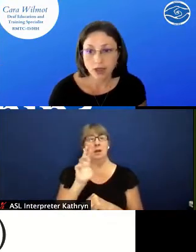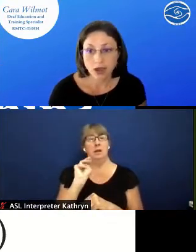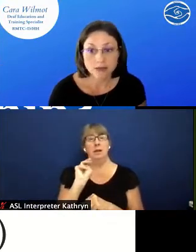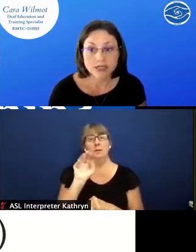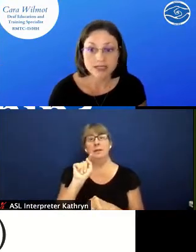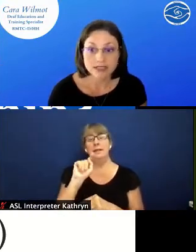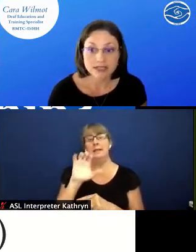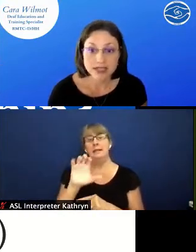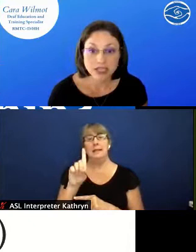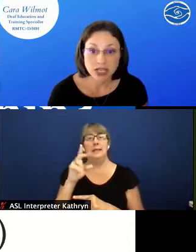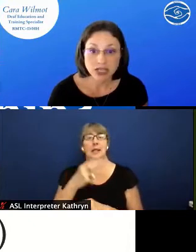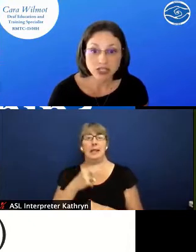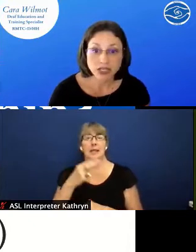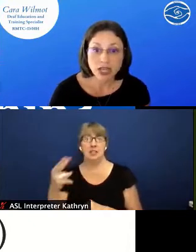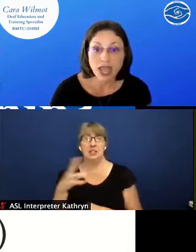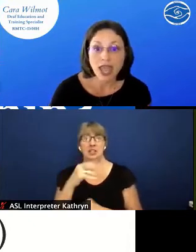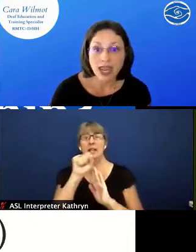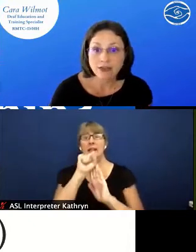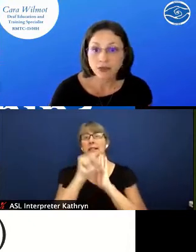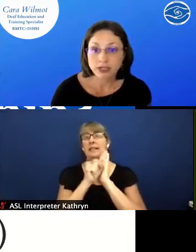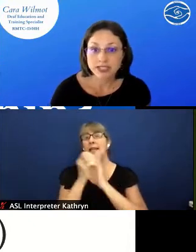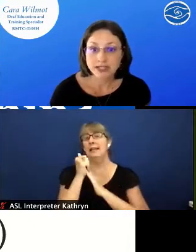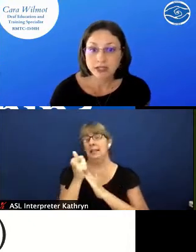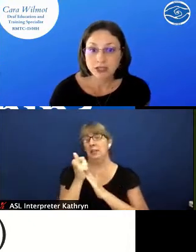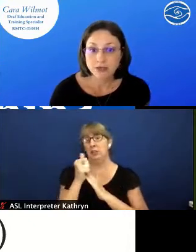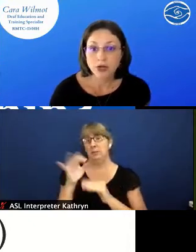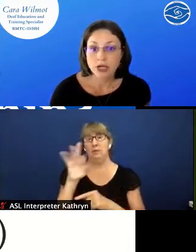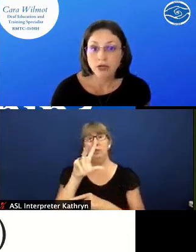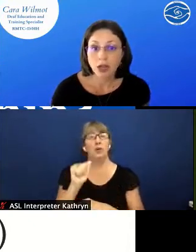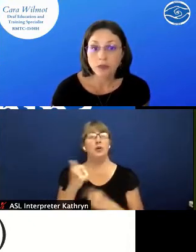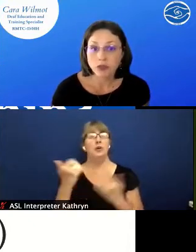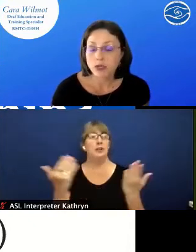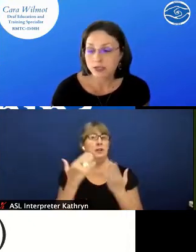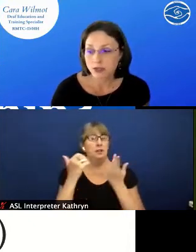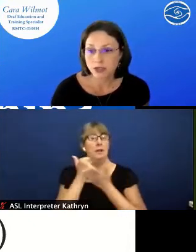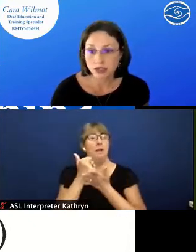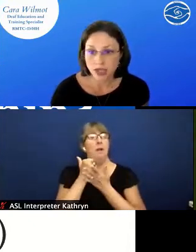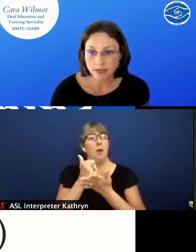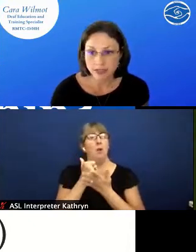RMTC-D/HH, and Florida State Leadership are here to help you research those topics.